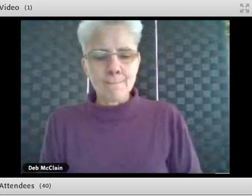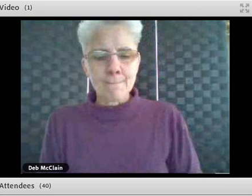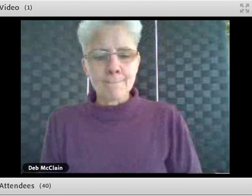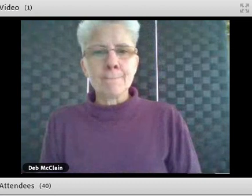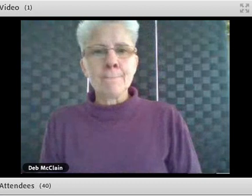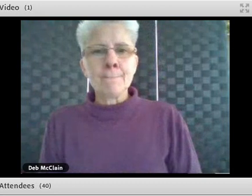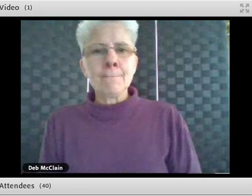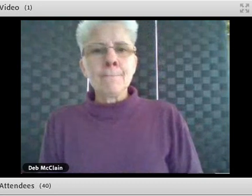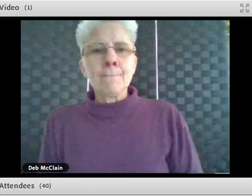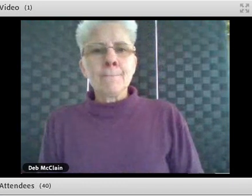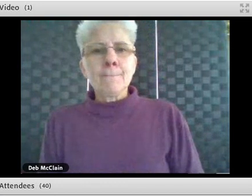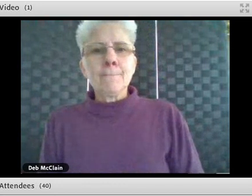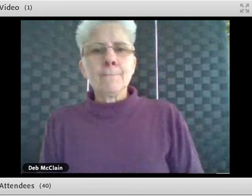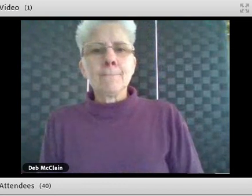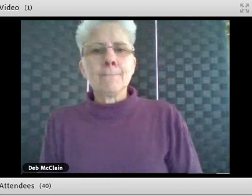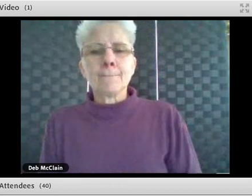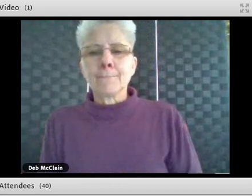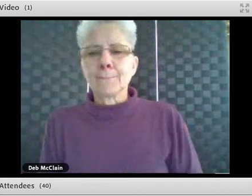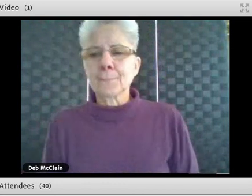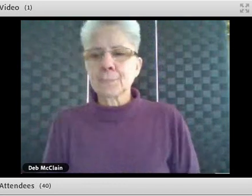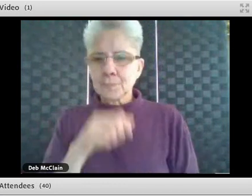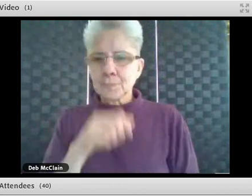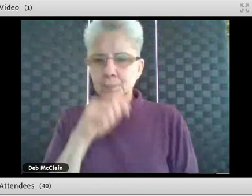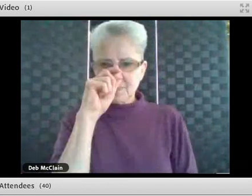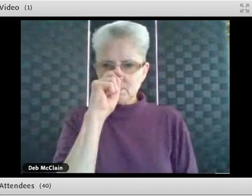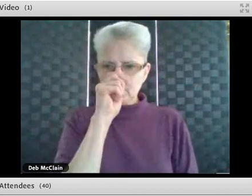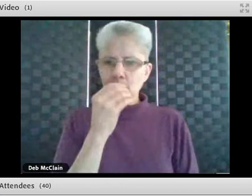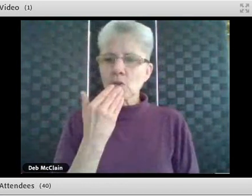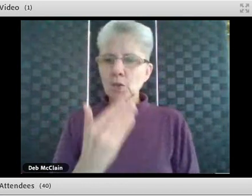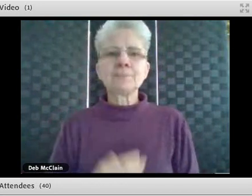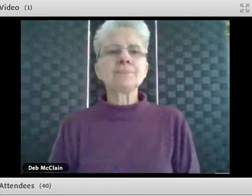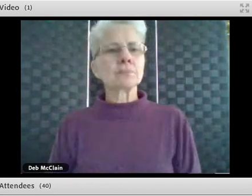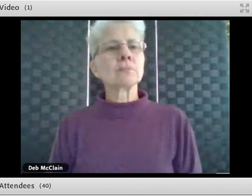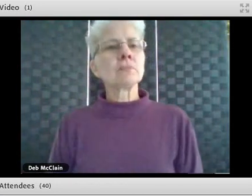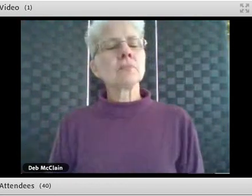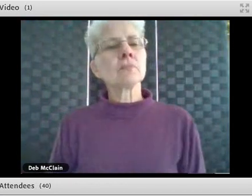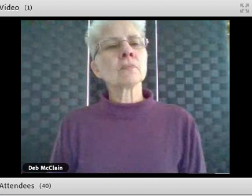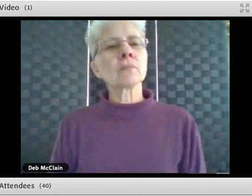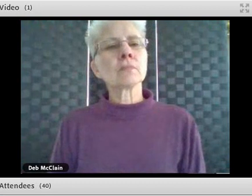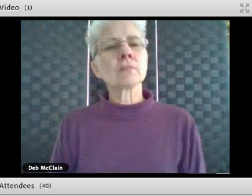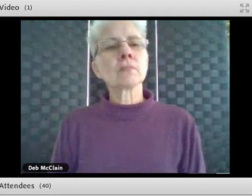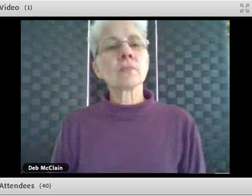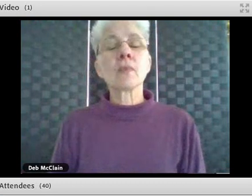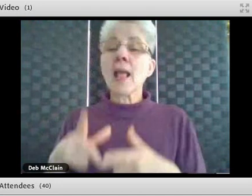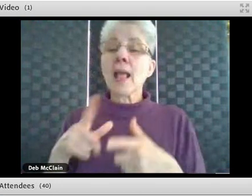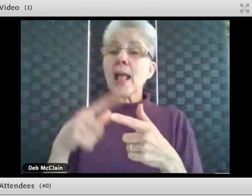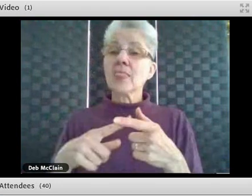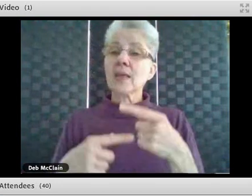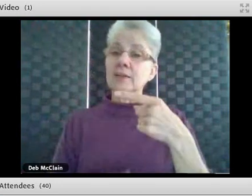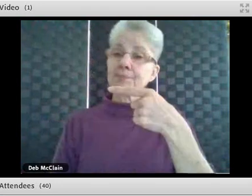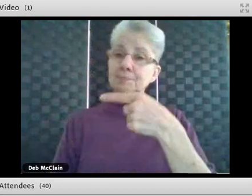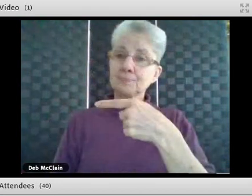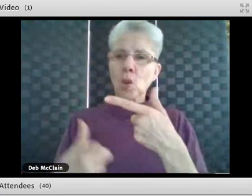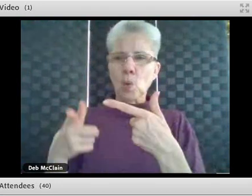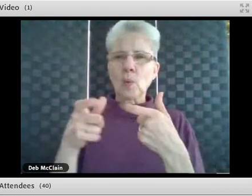Okay. Good. Okay, good. And then, just quickly, I realize Christine's typing,